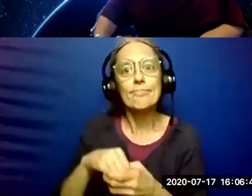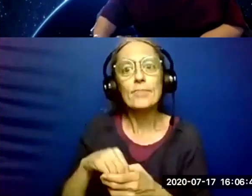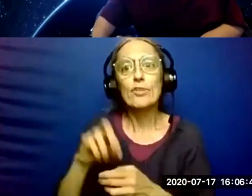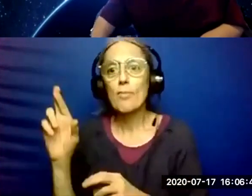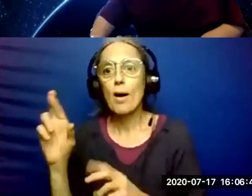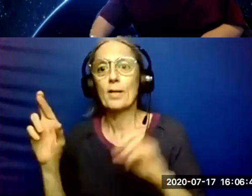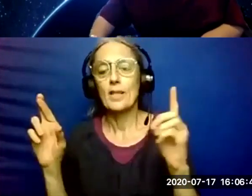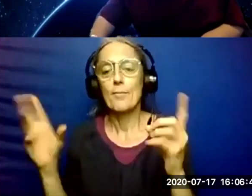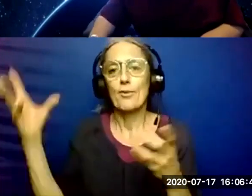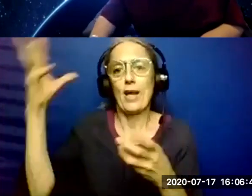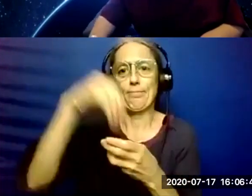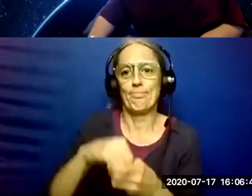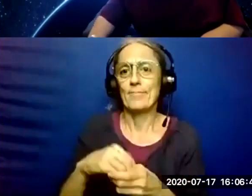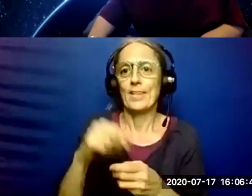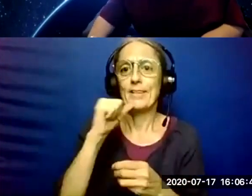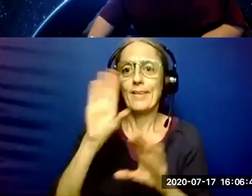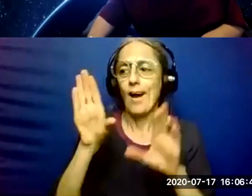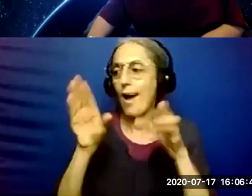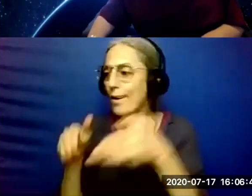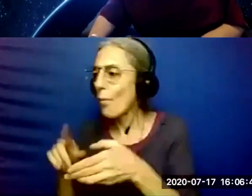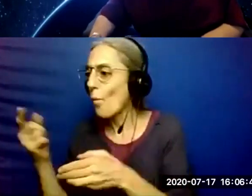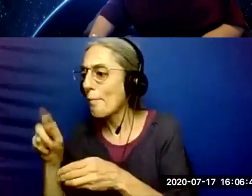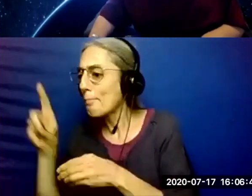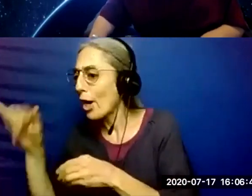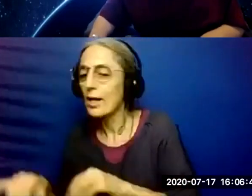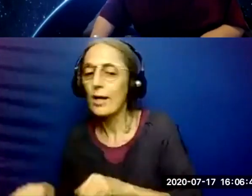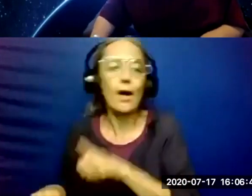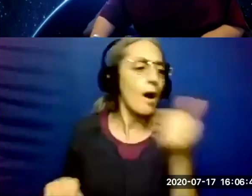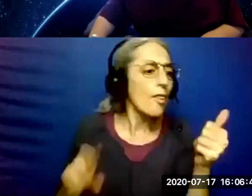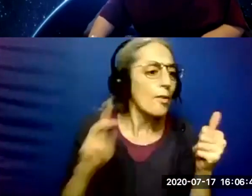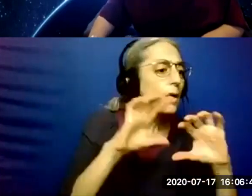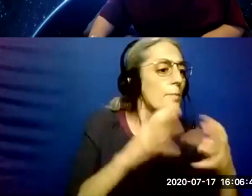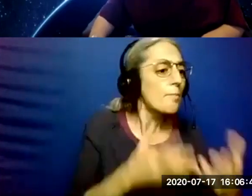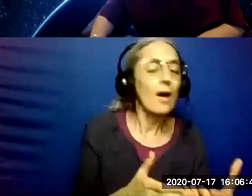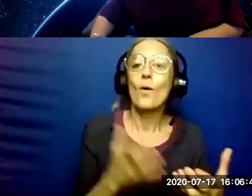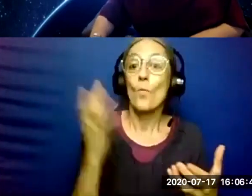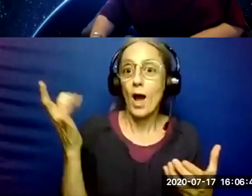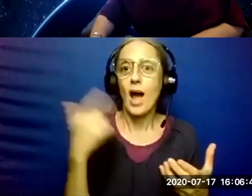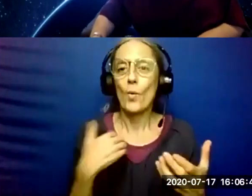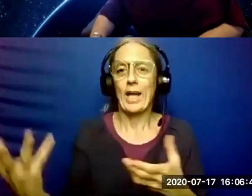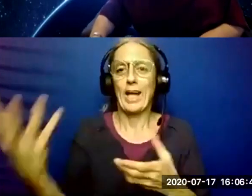So for me, that is what resulted in our